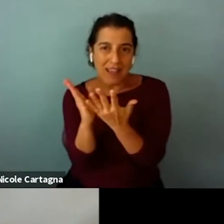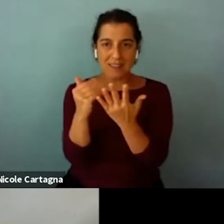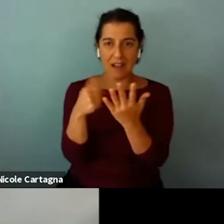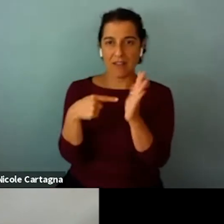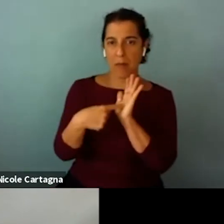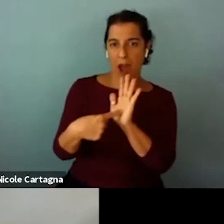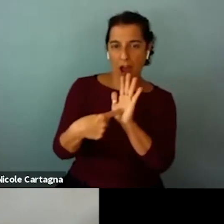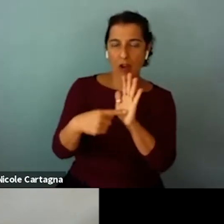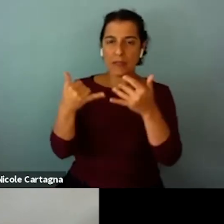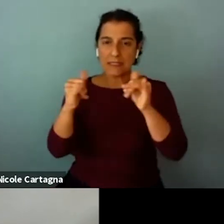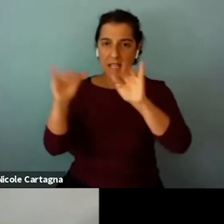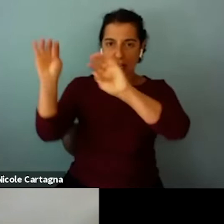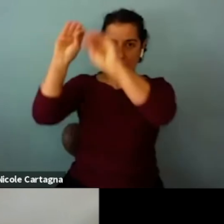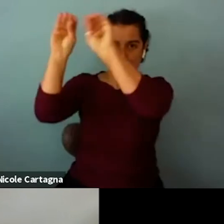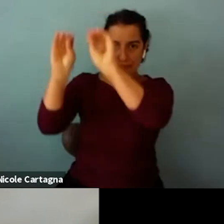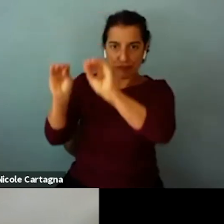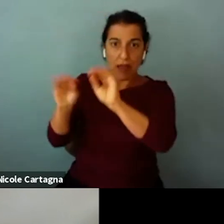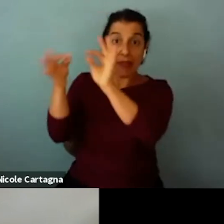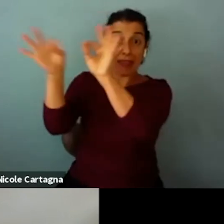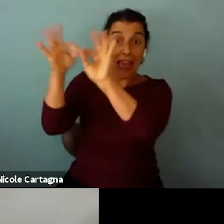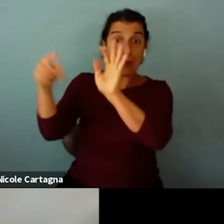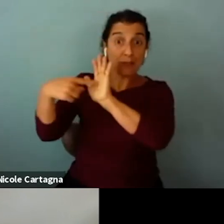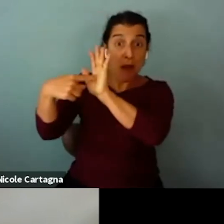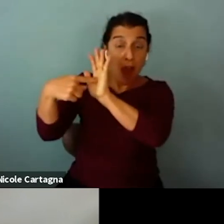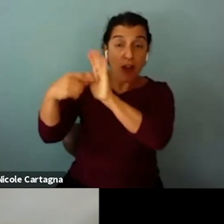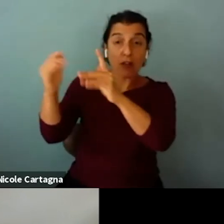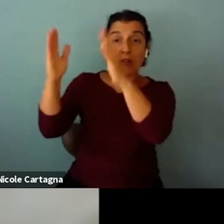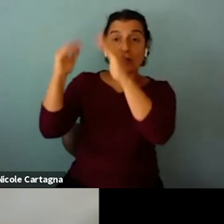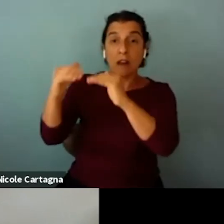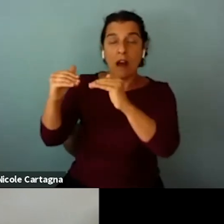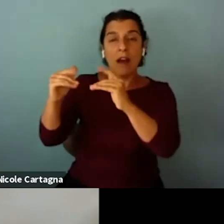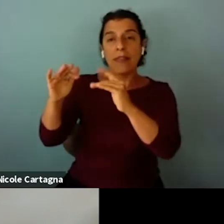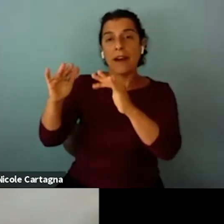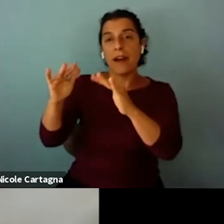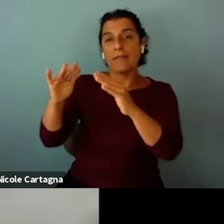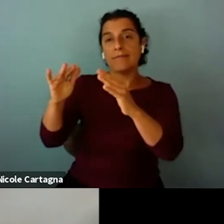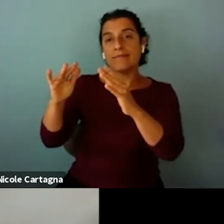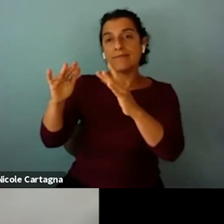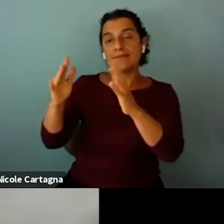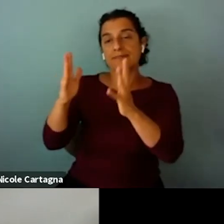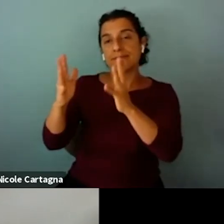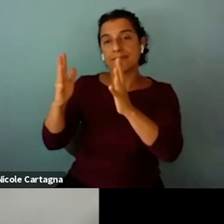aspects of the language models um you know uh you know for example the goal